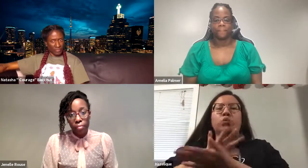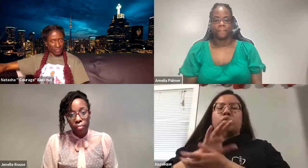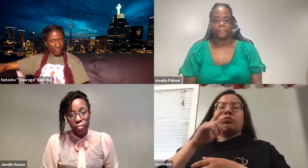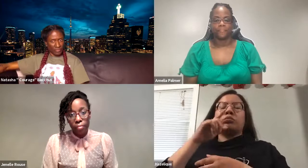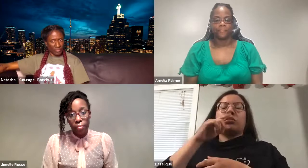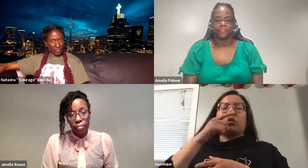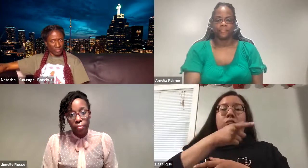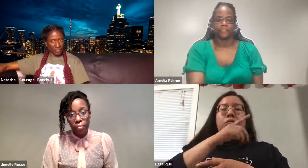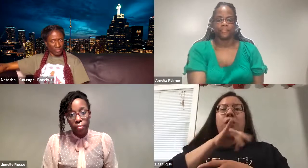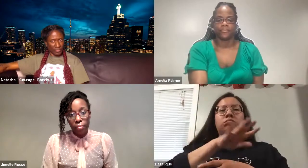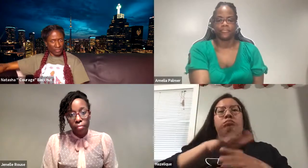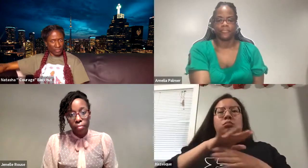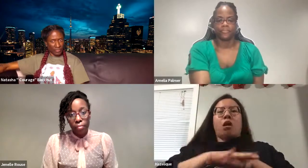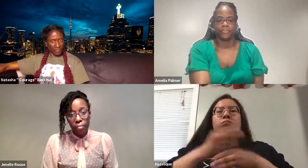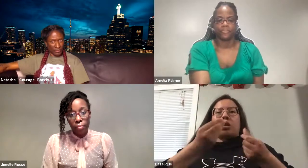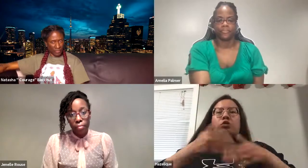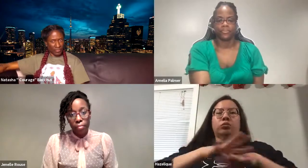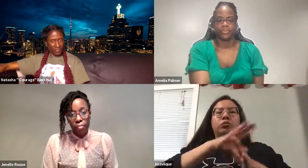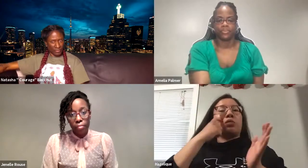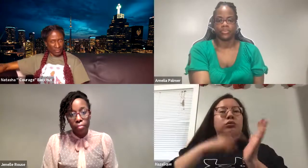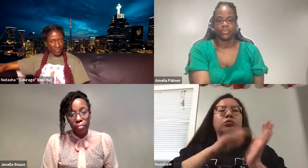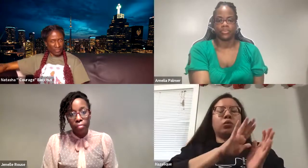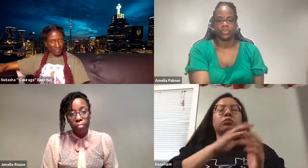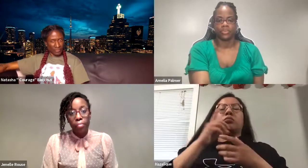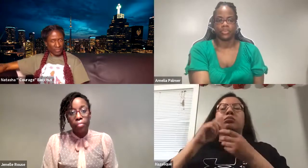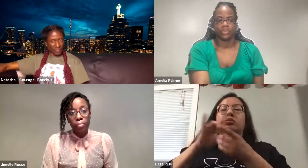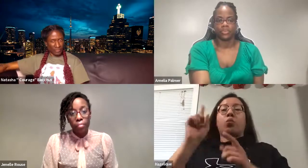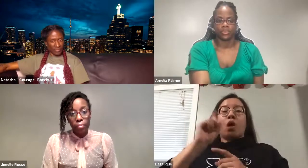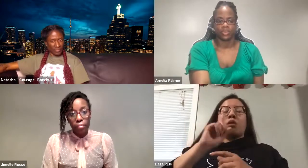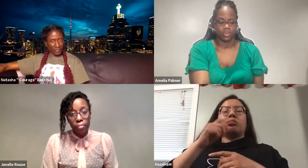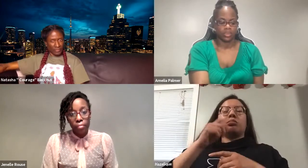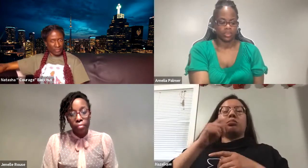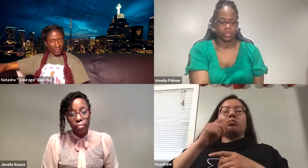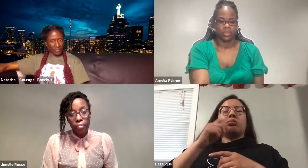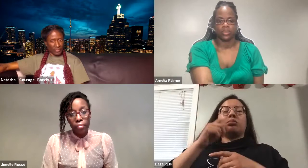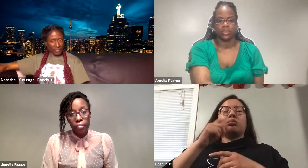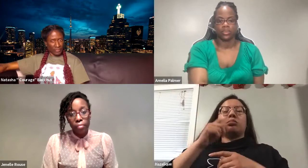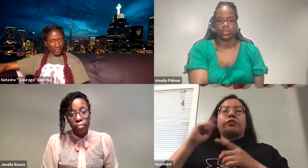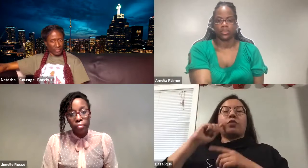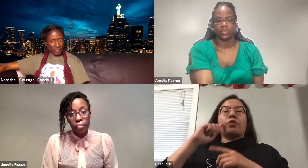and they recommended that i would go to school to learn about the language, learn about the land and land recognition and